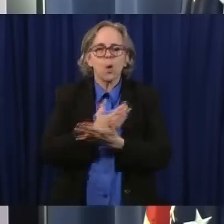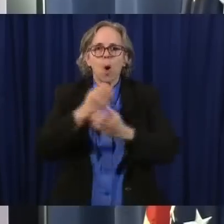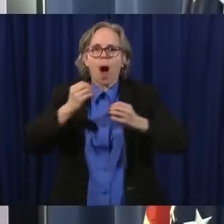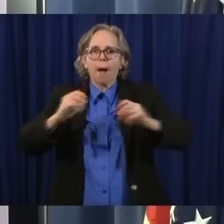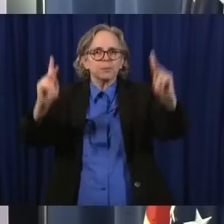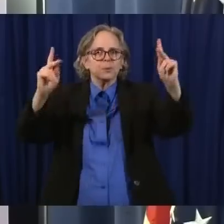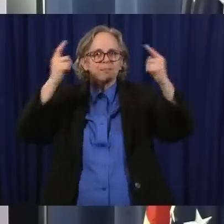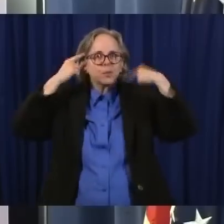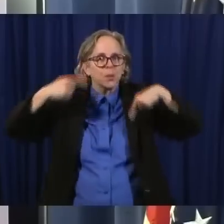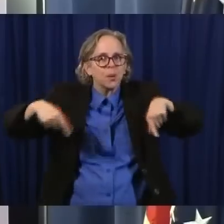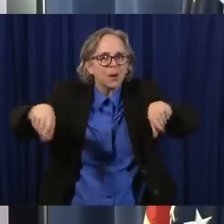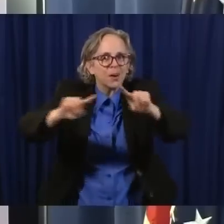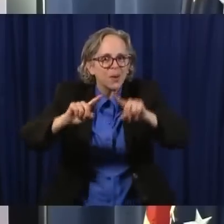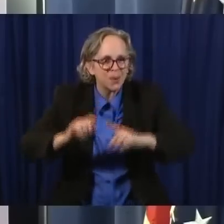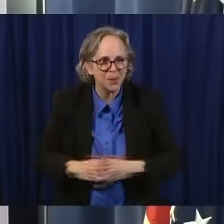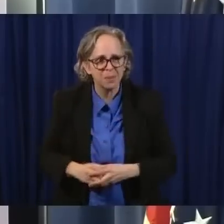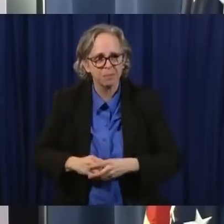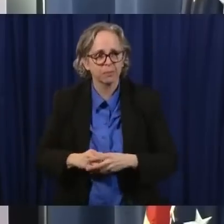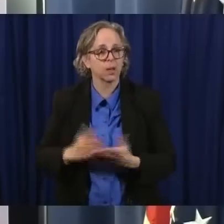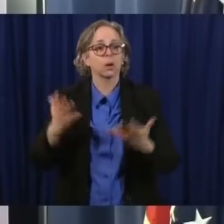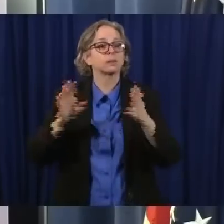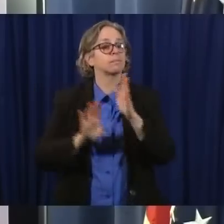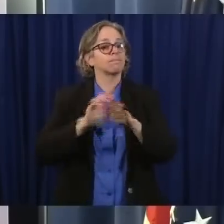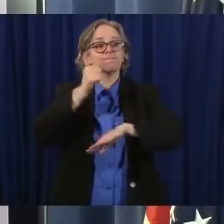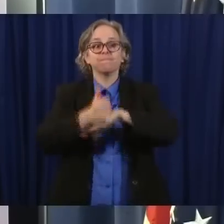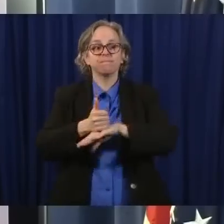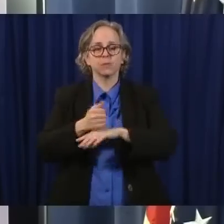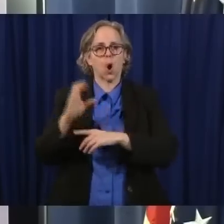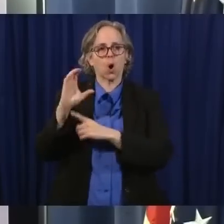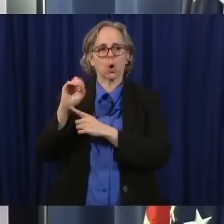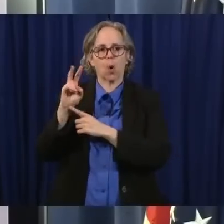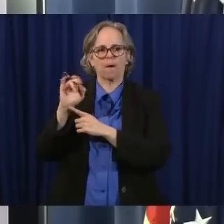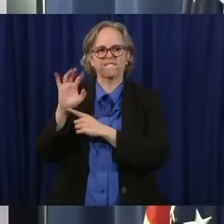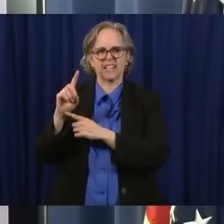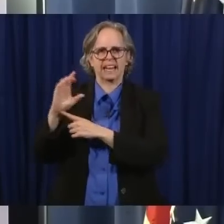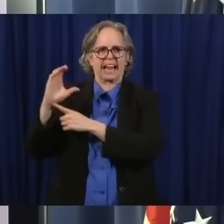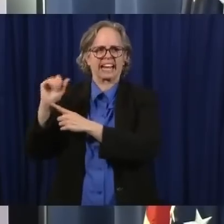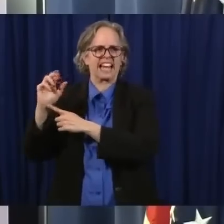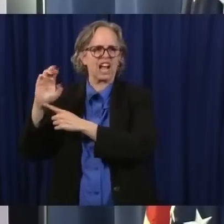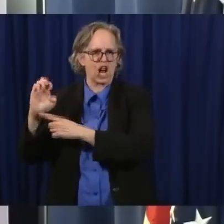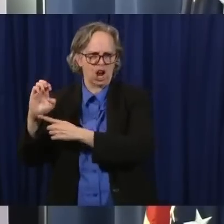BACKGROUND FOR THESE TIMES. AGREED. YEAH. WELL THANKS FOR HAVING ME. WE ARE EXCITED TO BE HERE TO